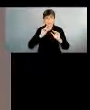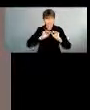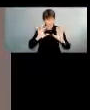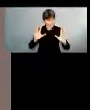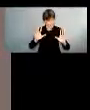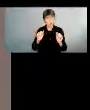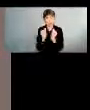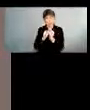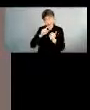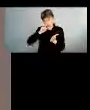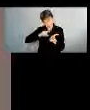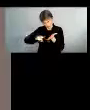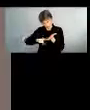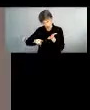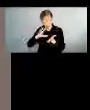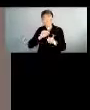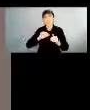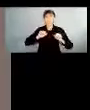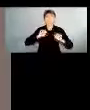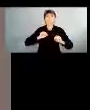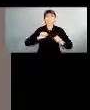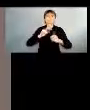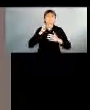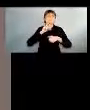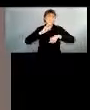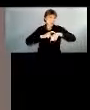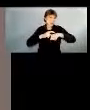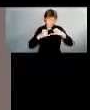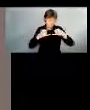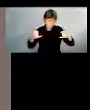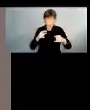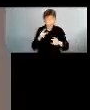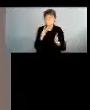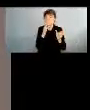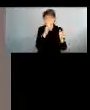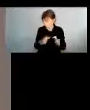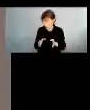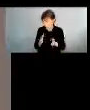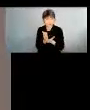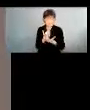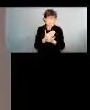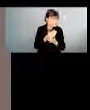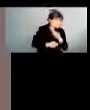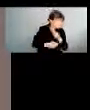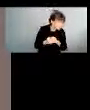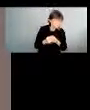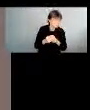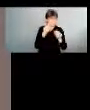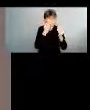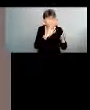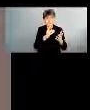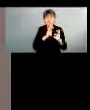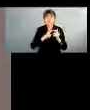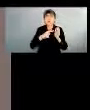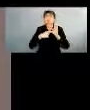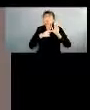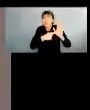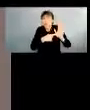and achievable timeline, plan and budget that outlines who they will work with, what it